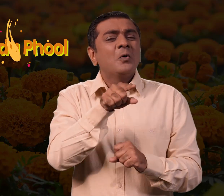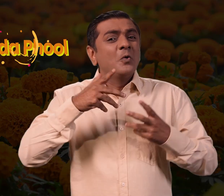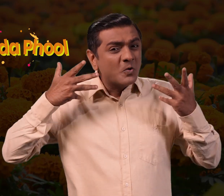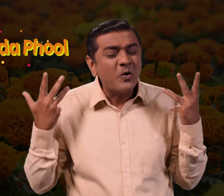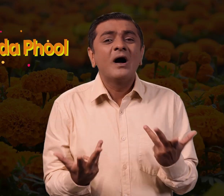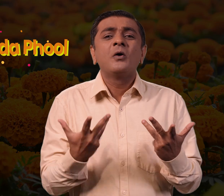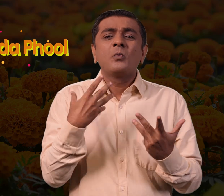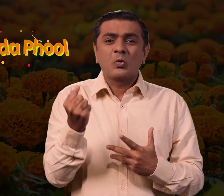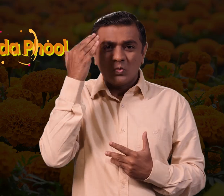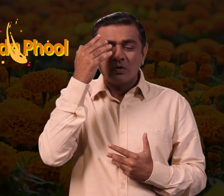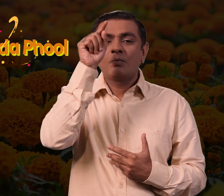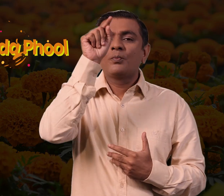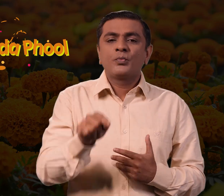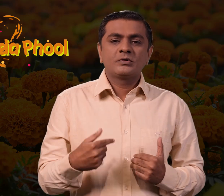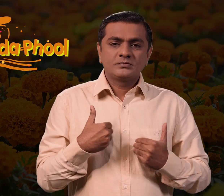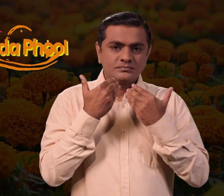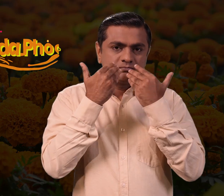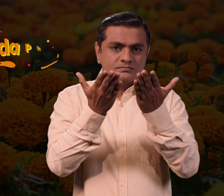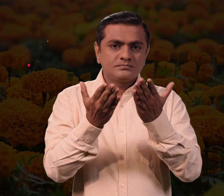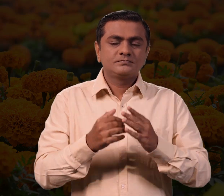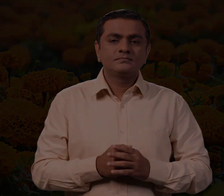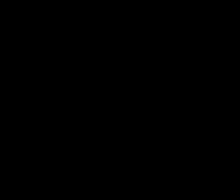I'll tell you why it is used so widely.